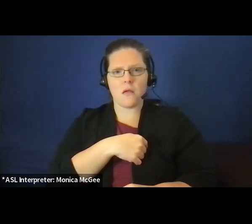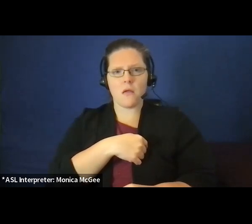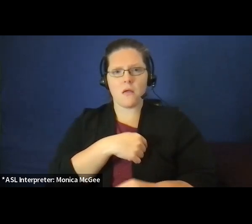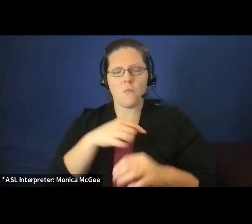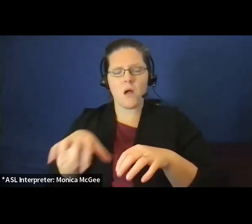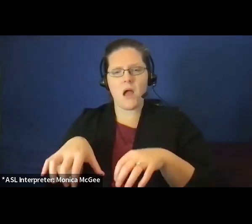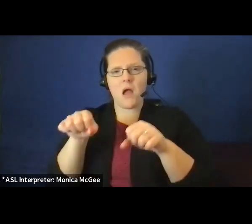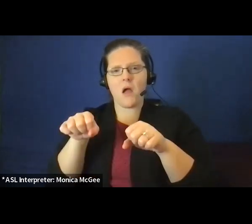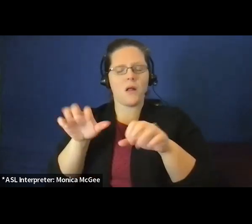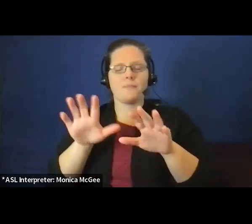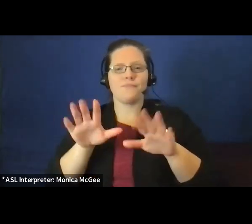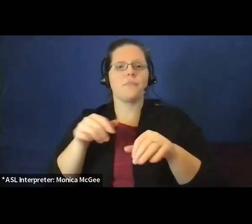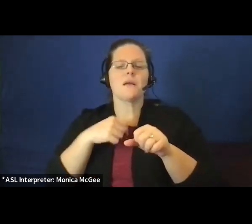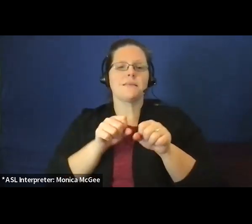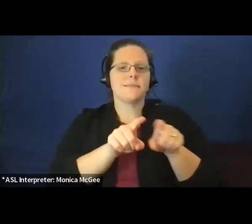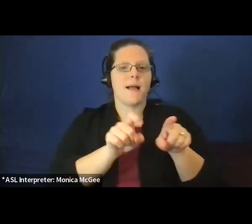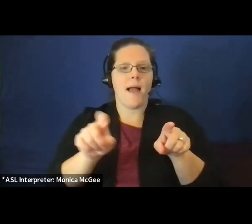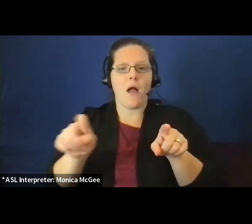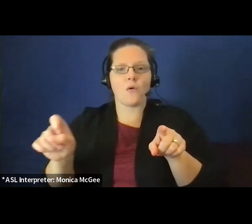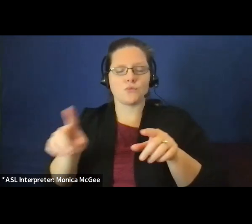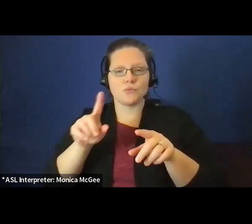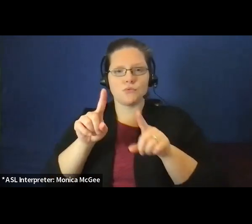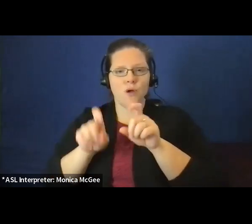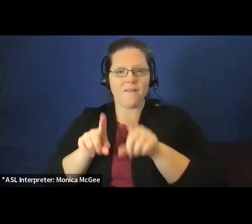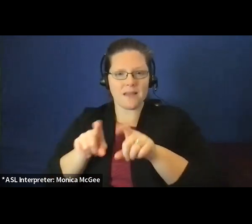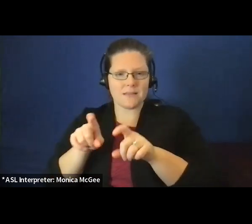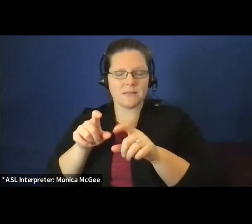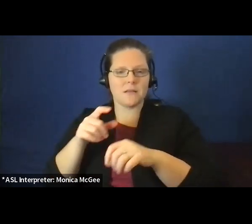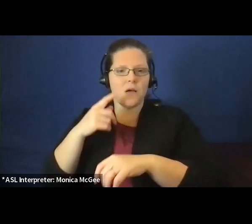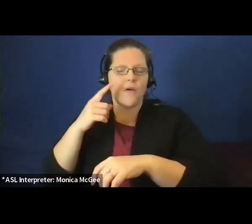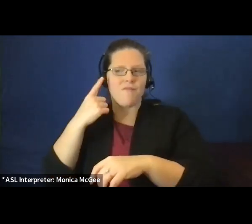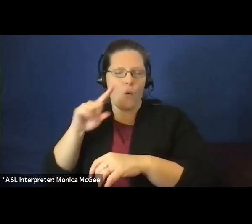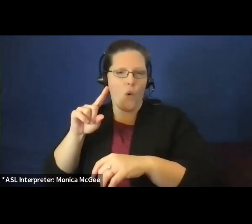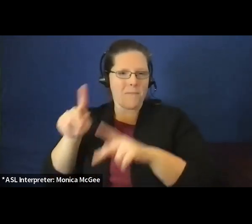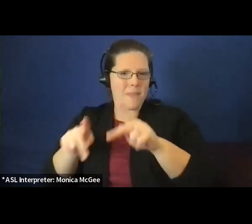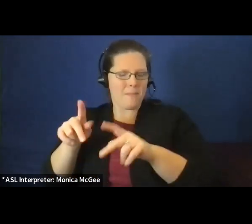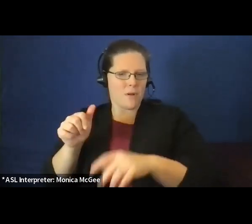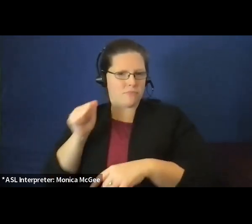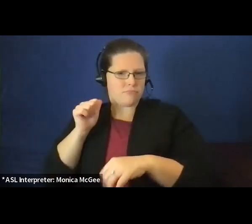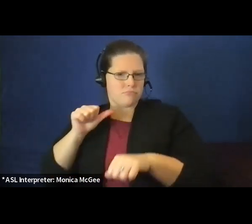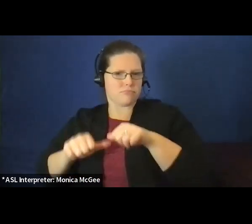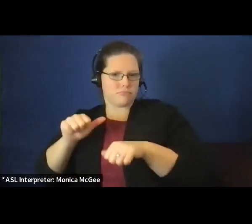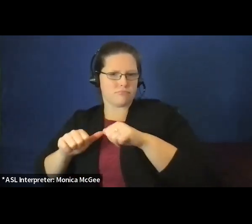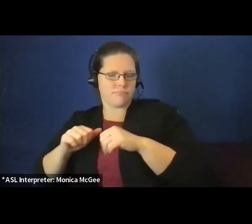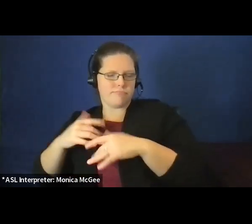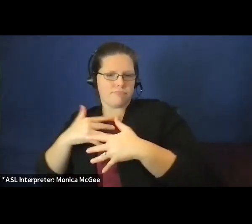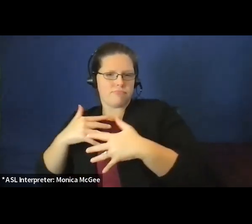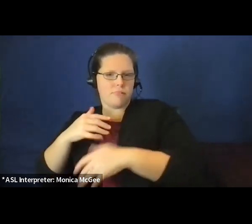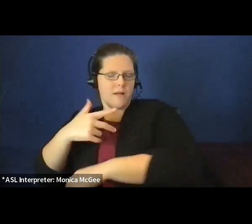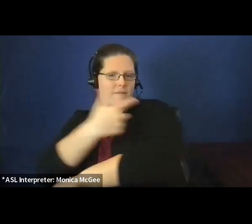another good partnership. We held one of the first -- we sent out surveys on